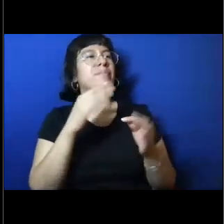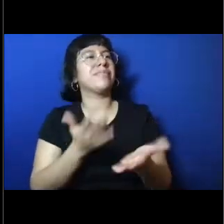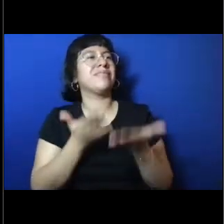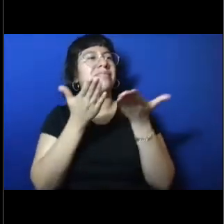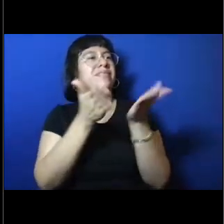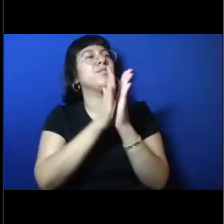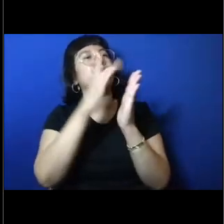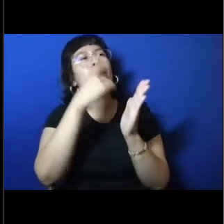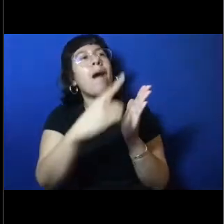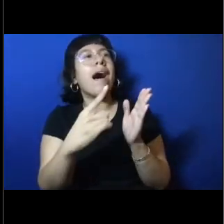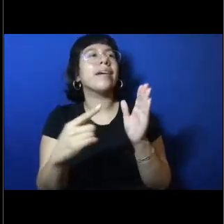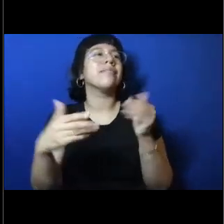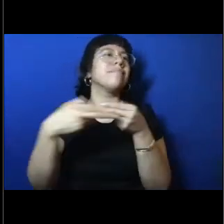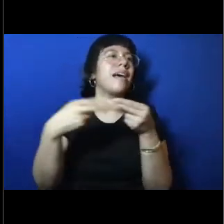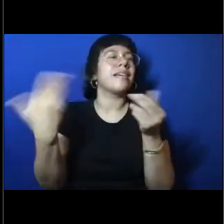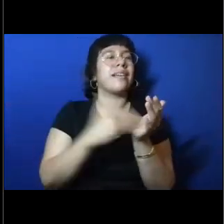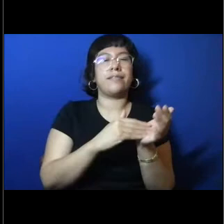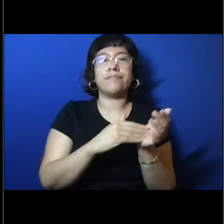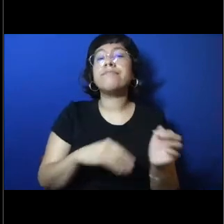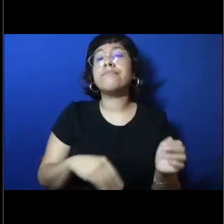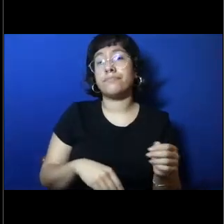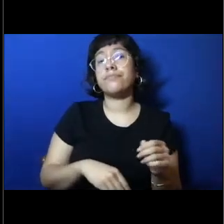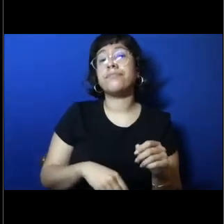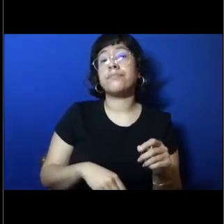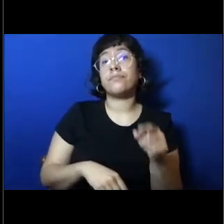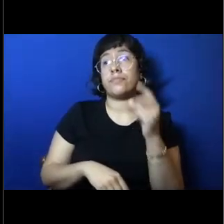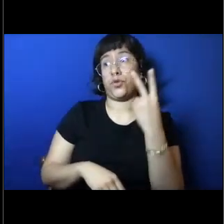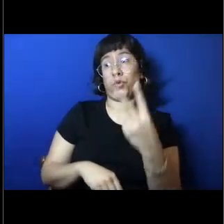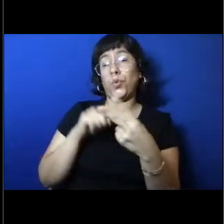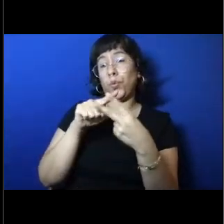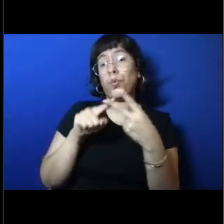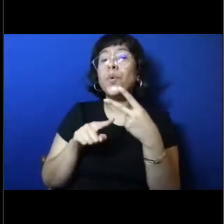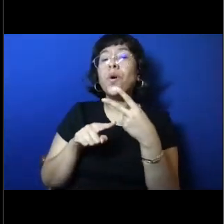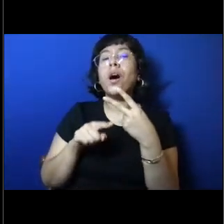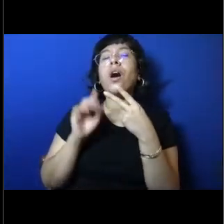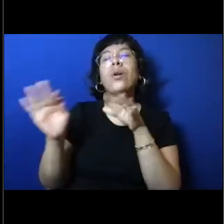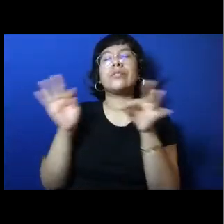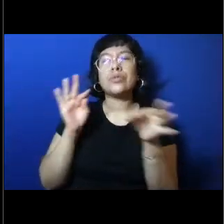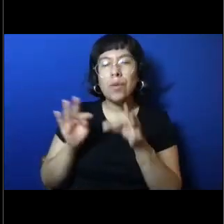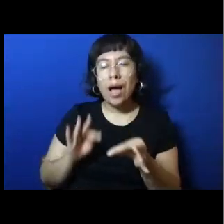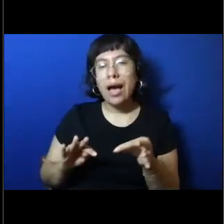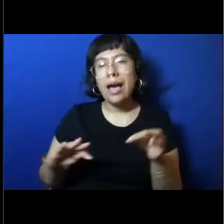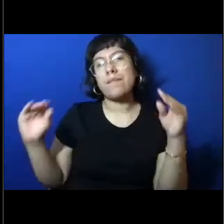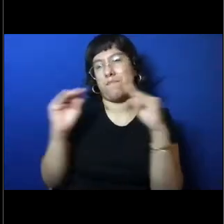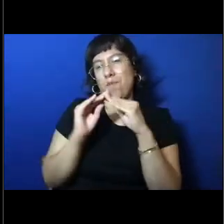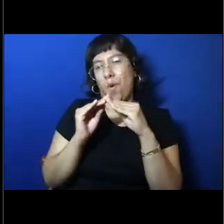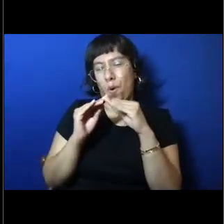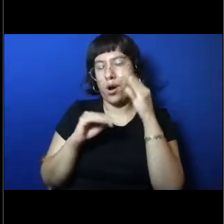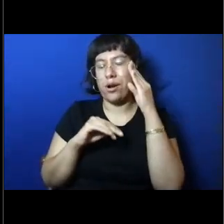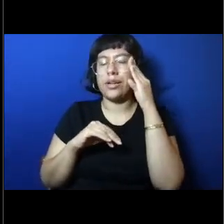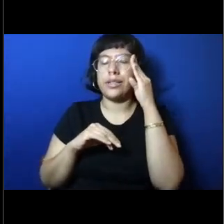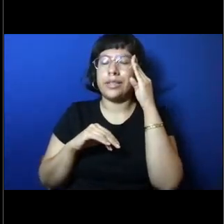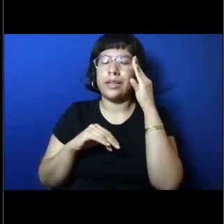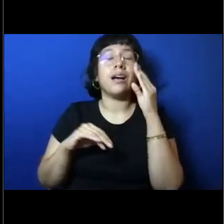Yeah, and I described those two orbits and I really like to describe orbital dynamics to you folks, but that would take a long time.